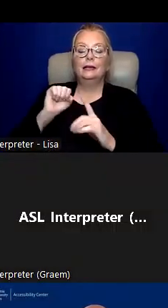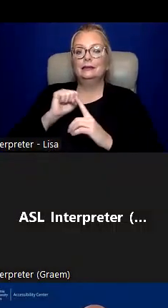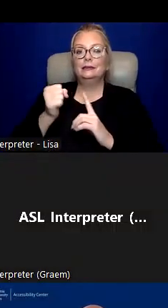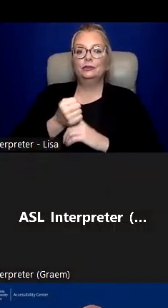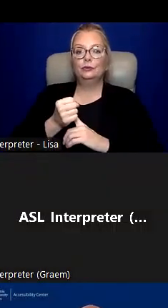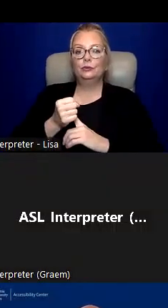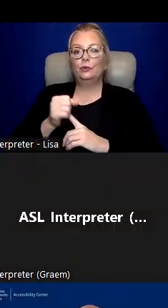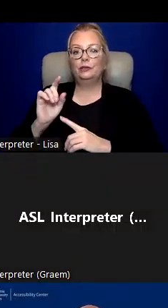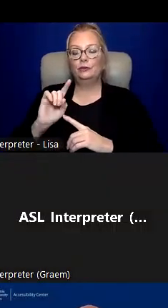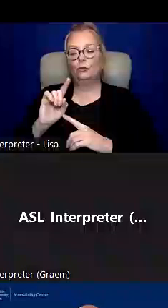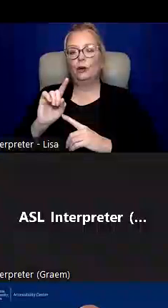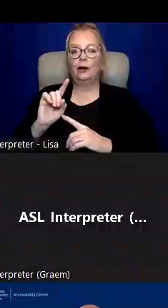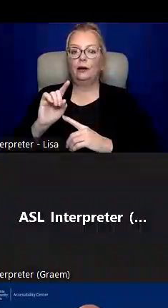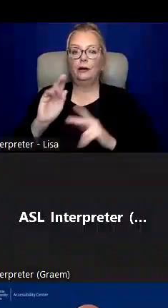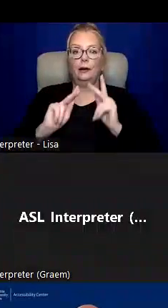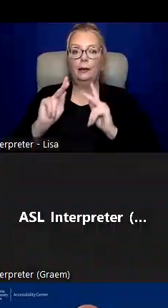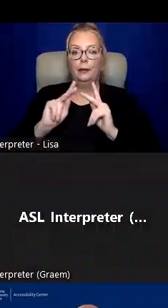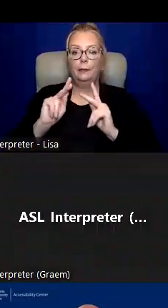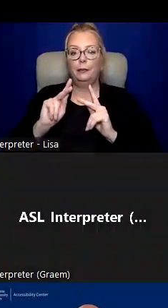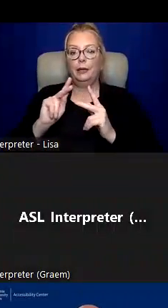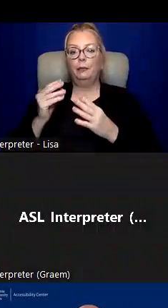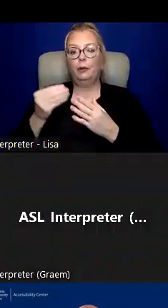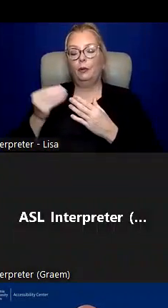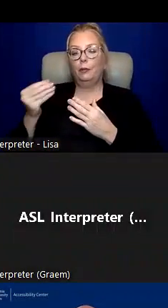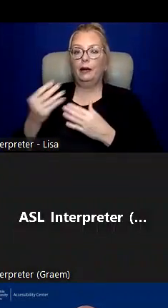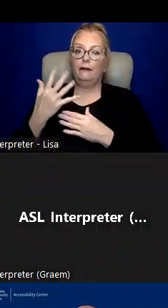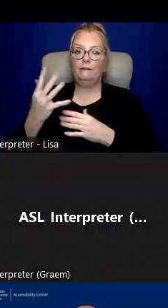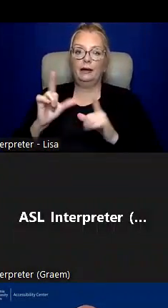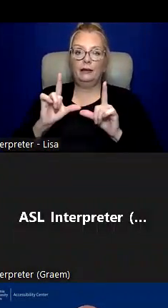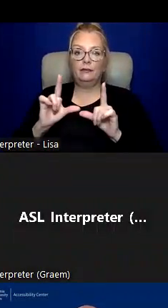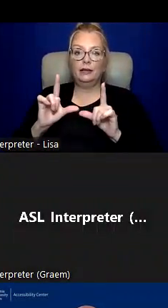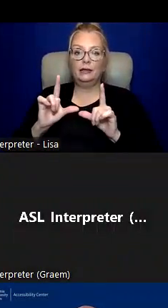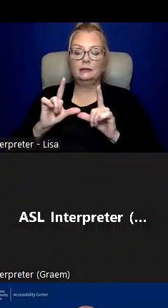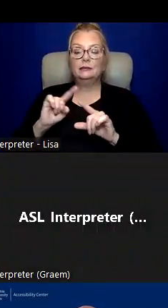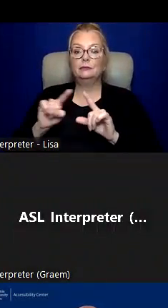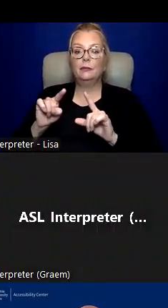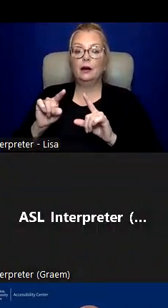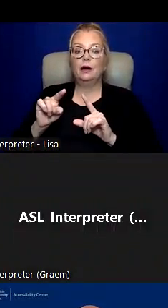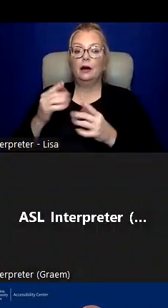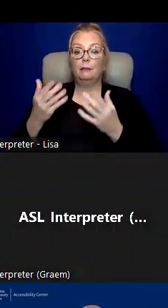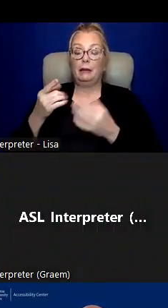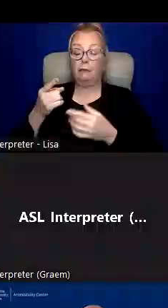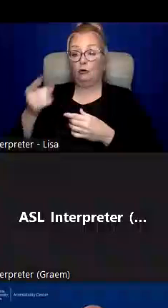They bought five licenses. But what you didn't necessarily know was that same requester might plan